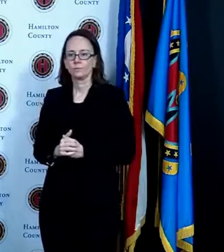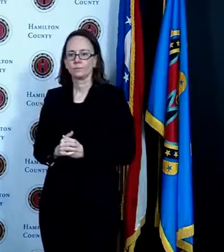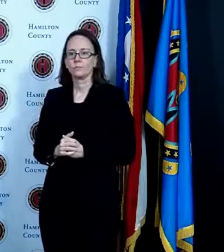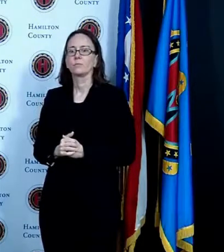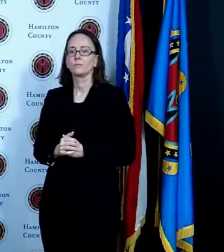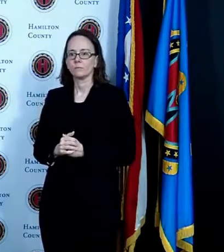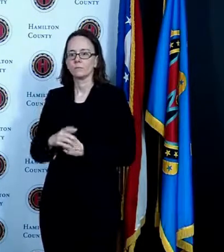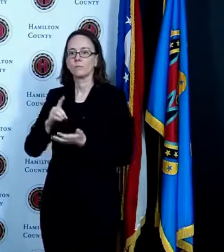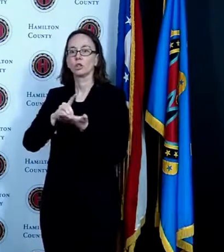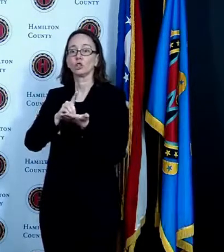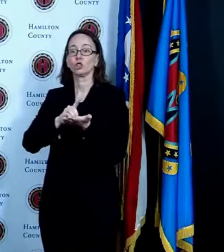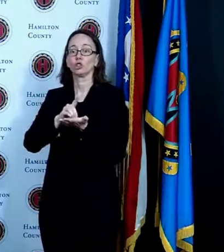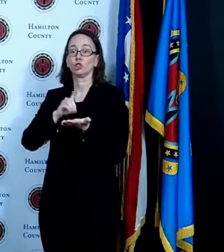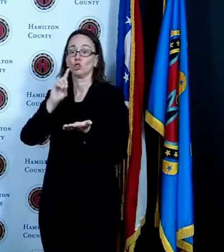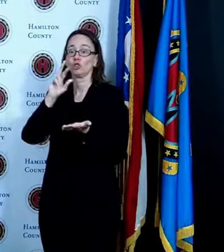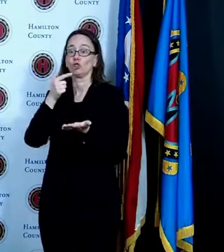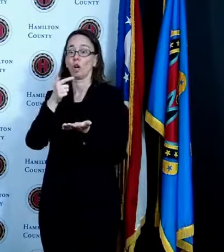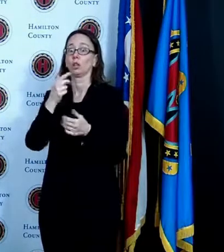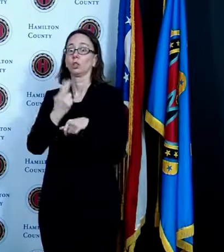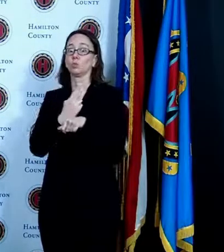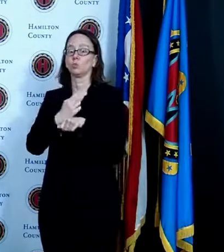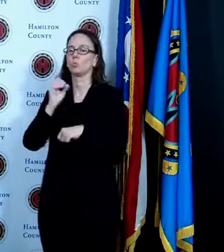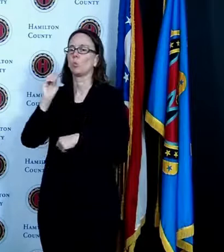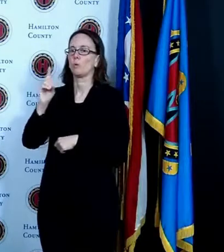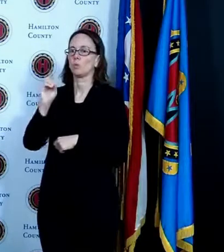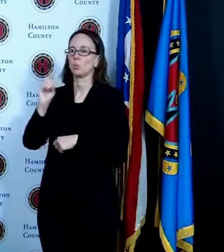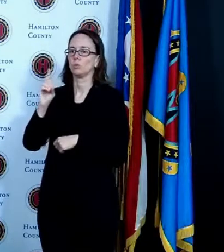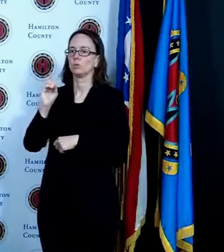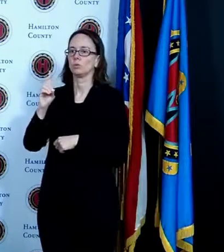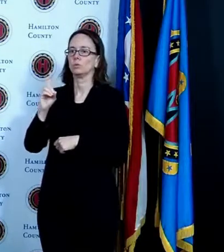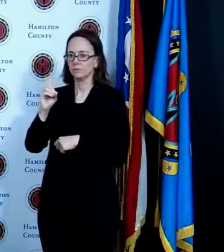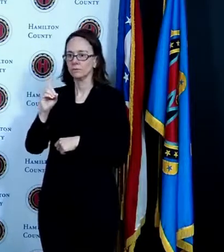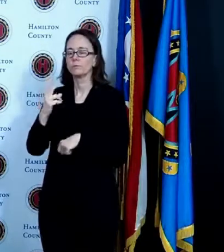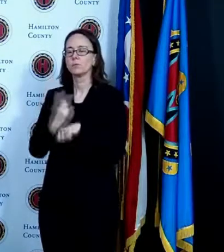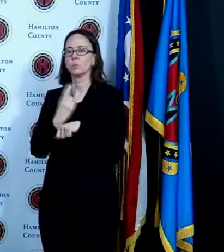Hamilton County so as many of you know I'm the chair of the Hamilton County